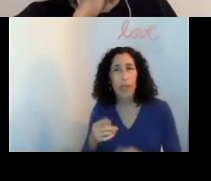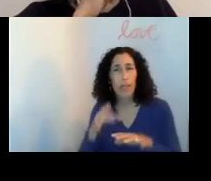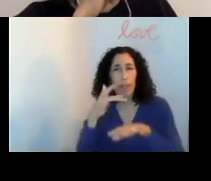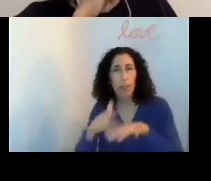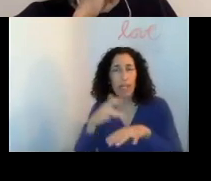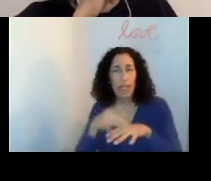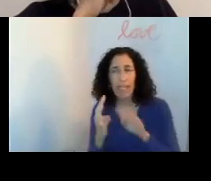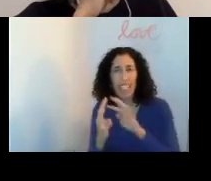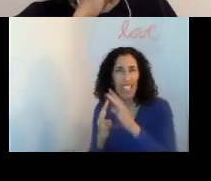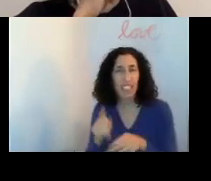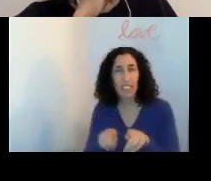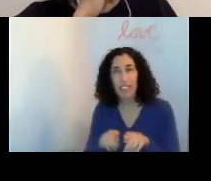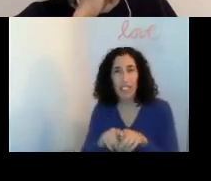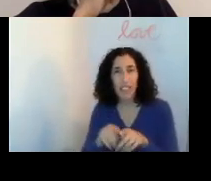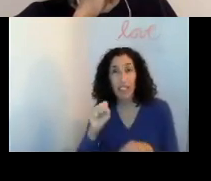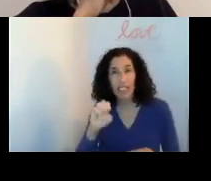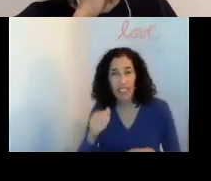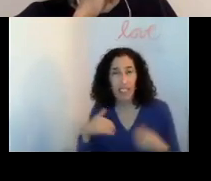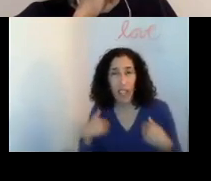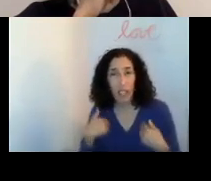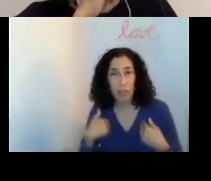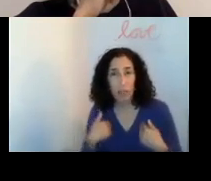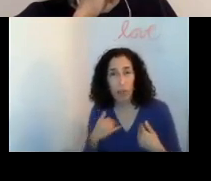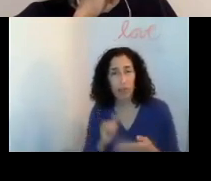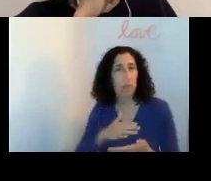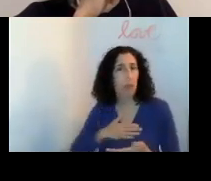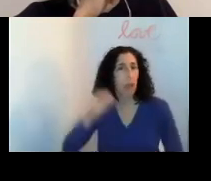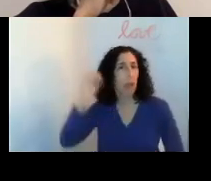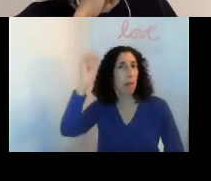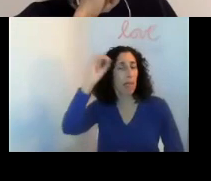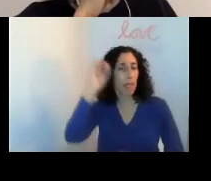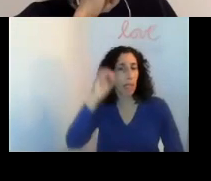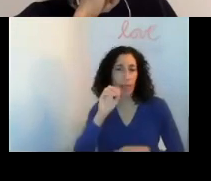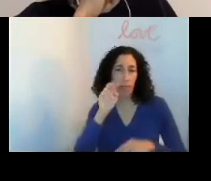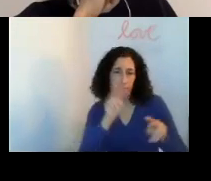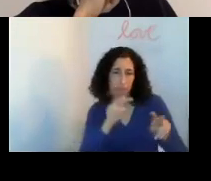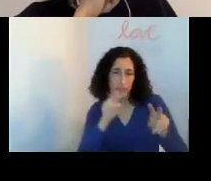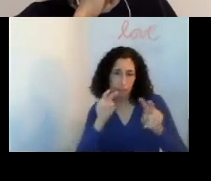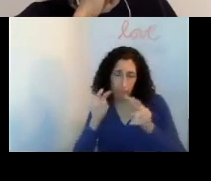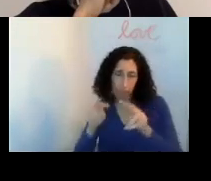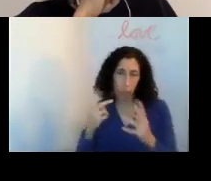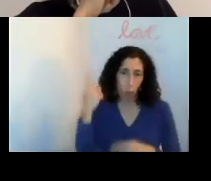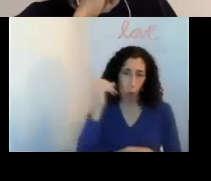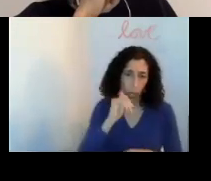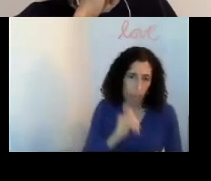Along the very bottom edge in a sans-serif font are our names: Bojana Coklyat & Shannon